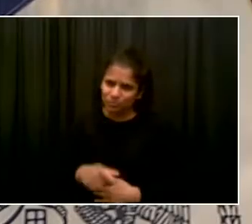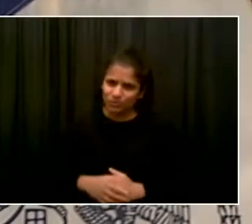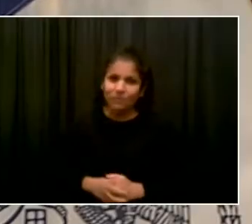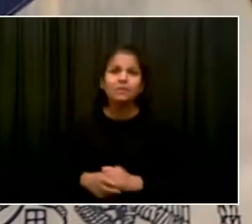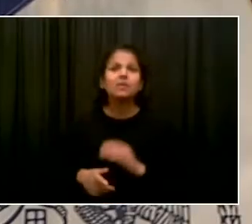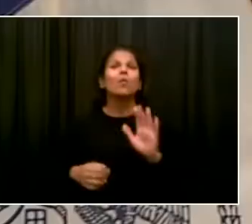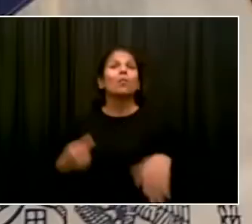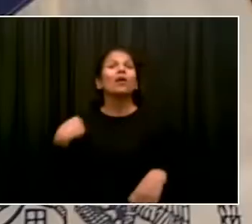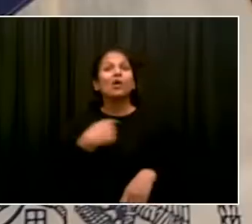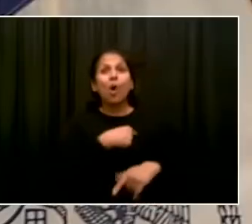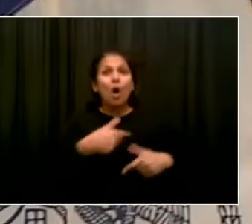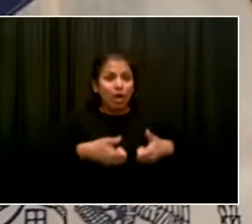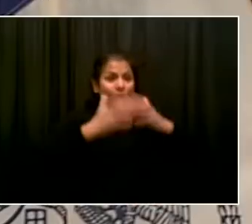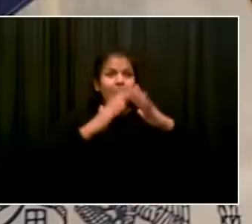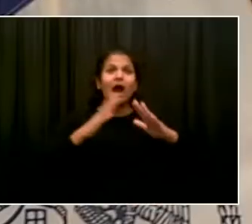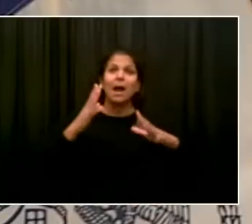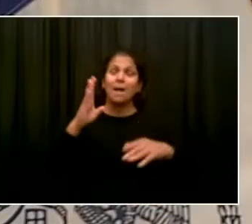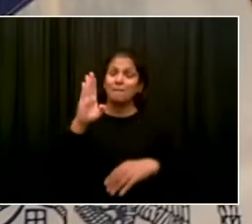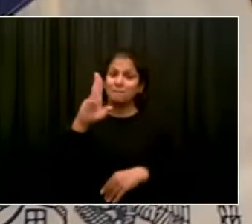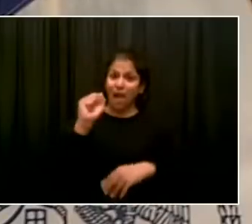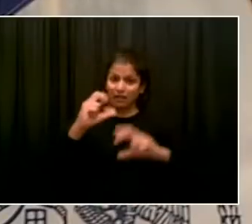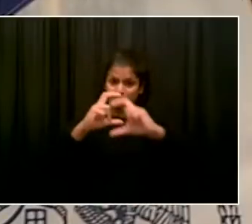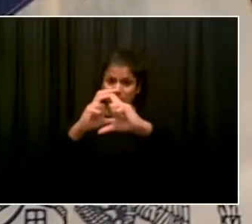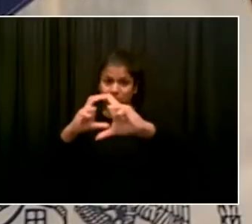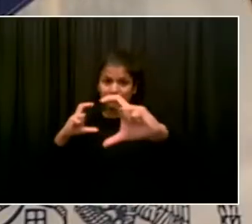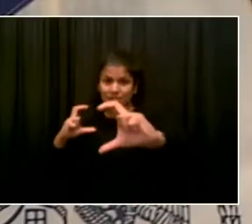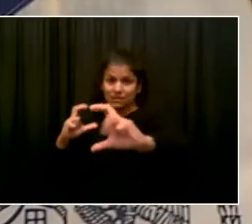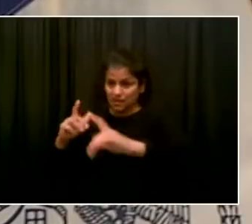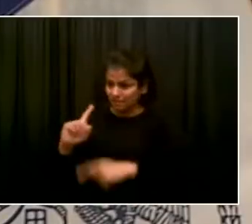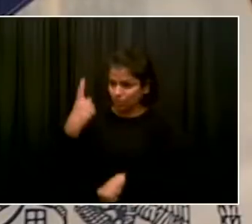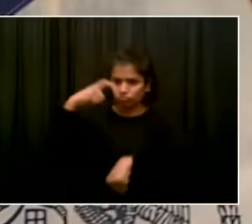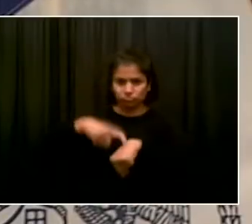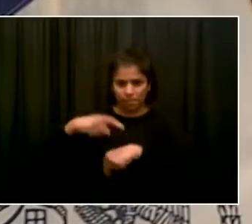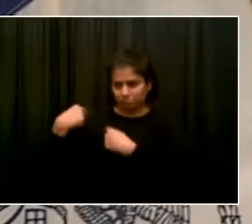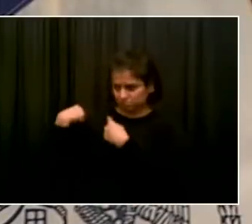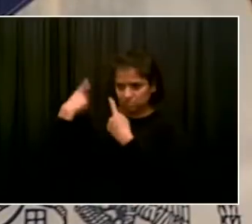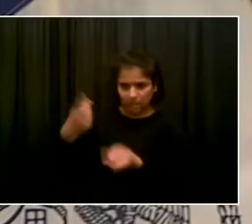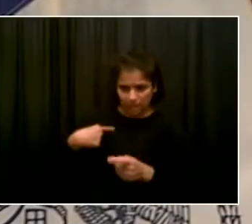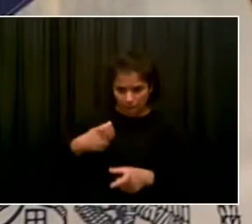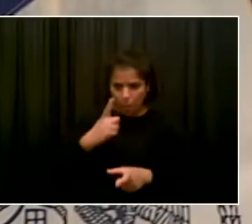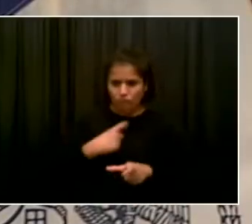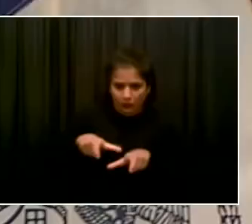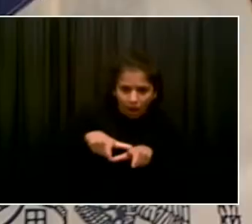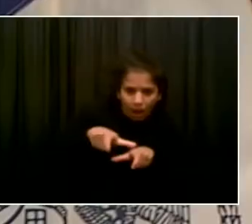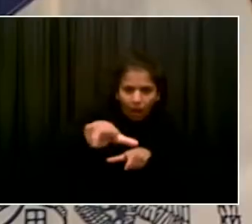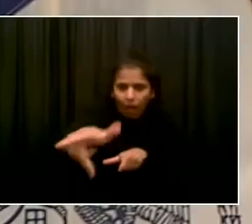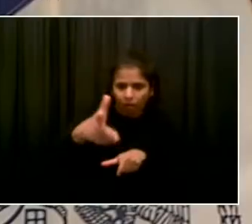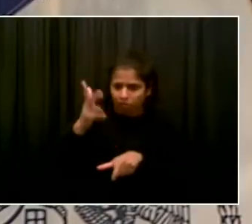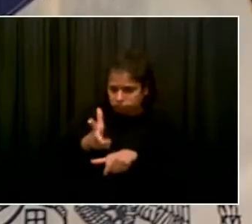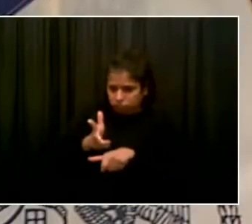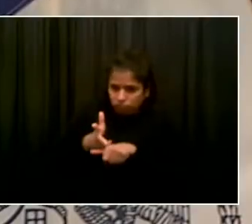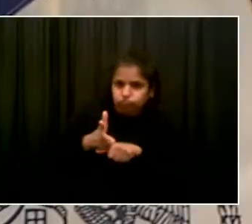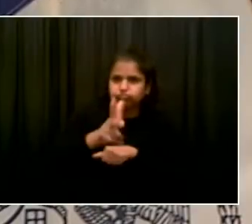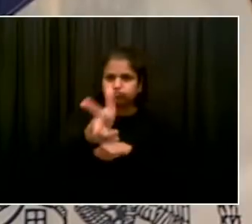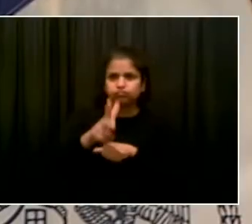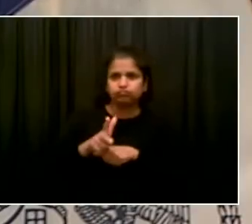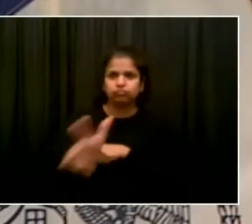WHAT IS HAPPENED HE.ER WE HAVE CREATED BUS WAYS IN THE FIRST TIME IN THE HISTORY OF